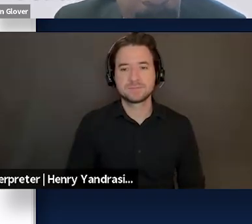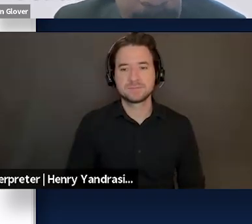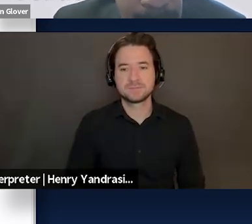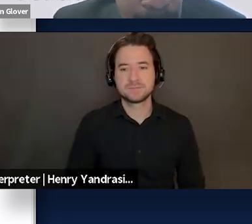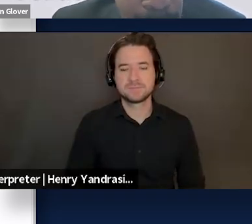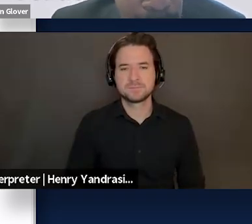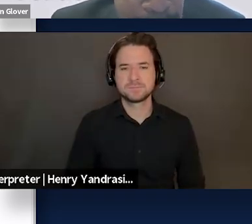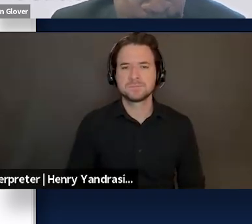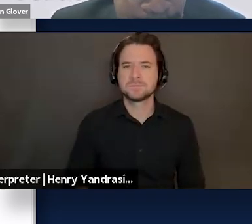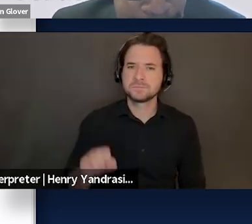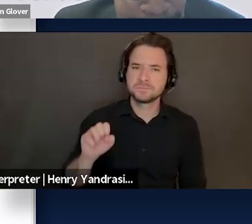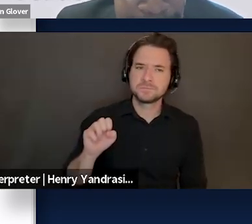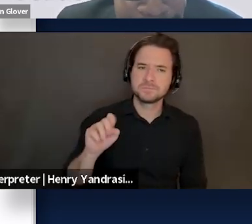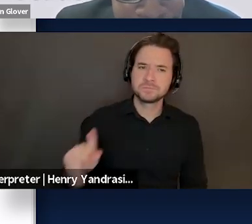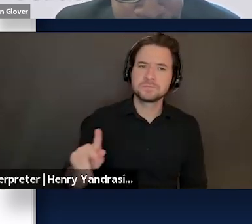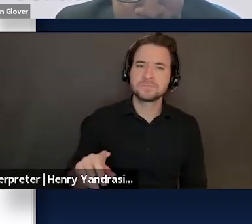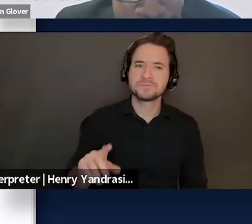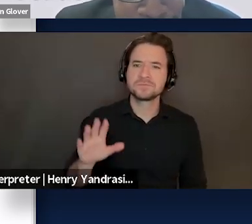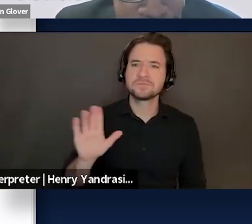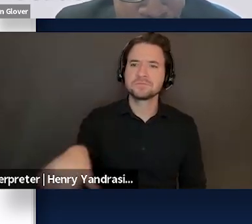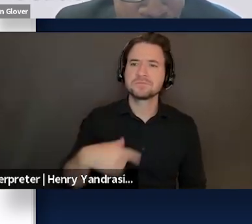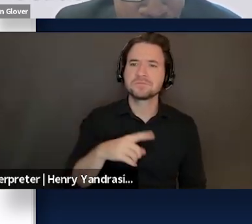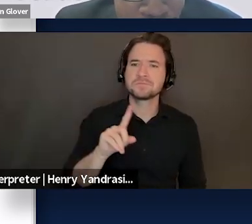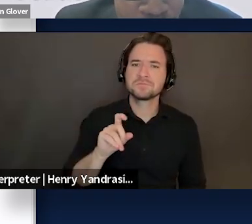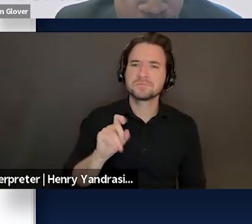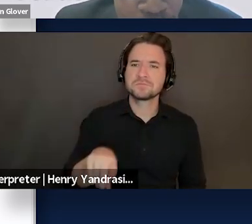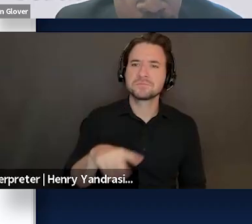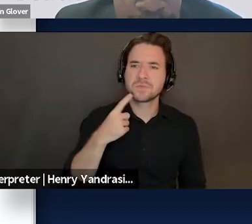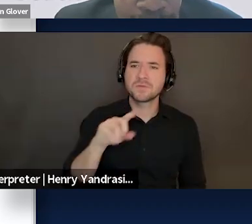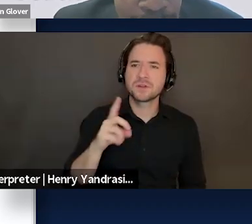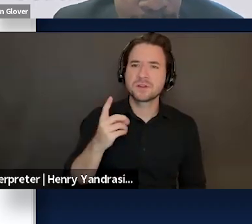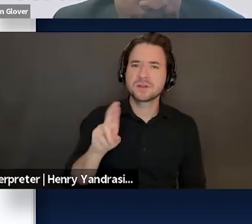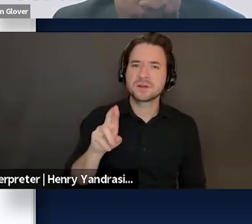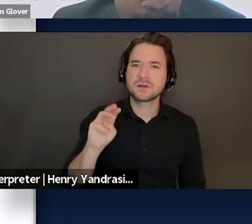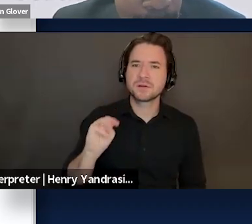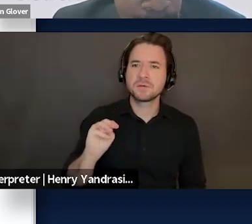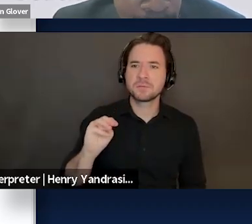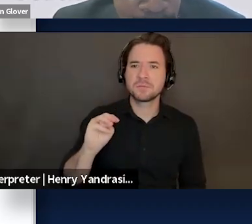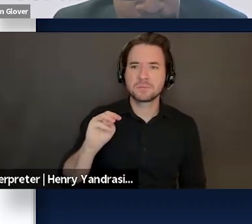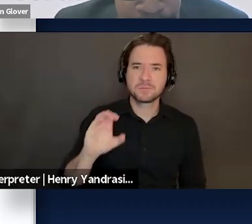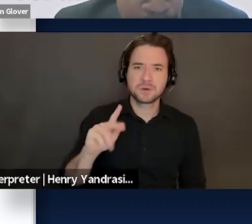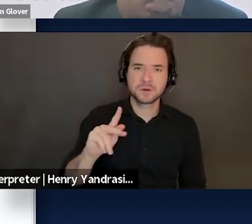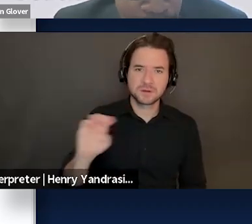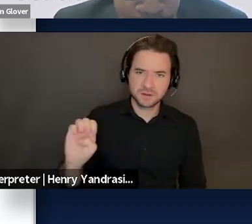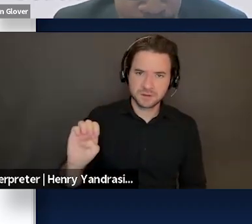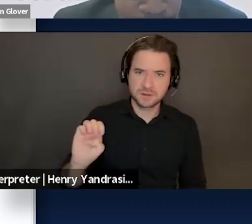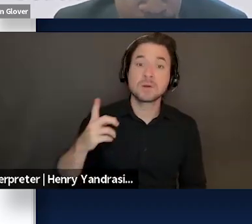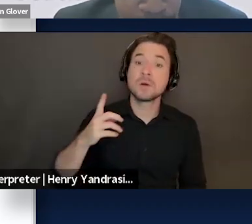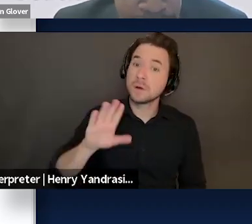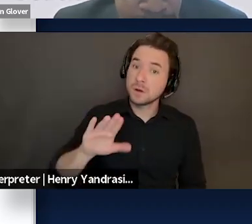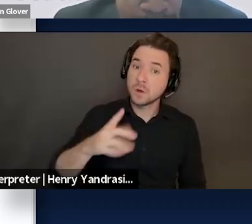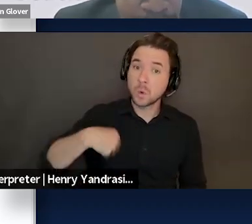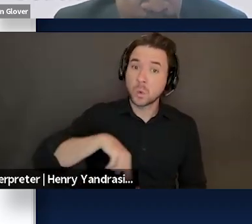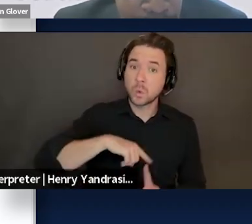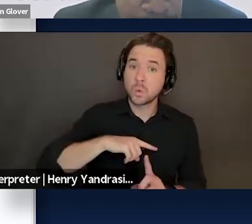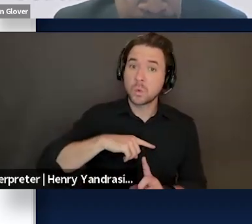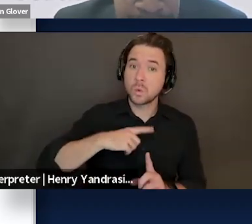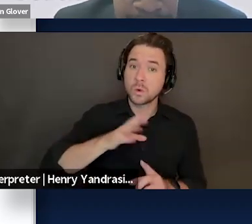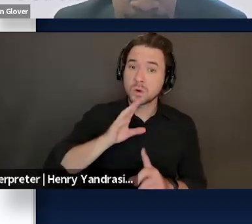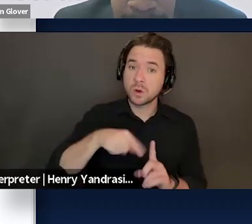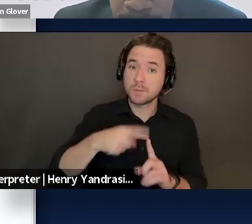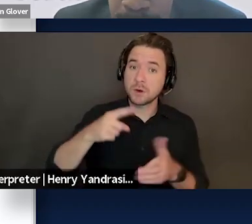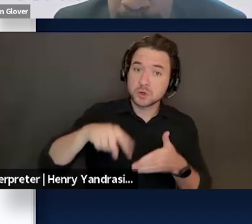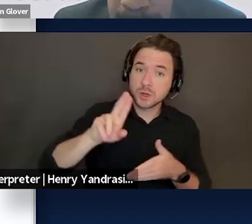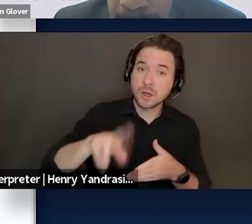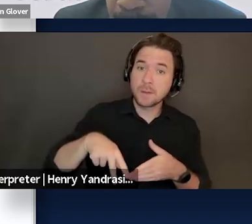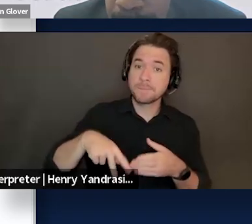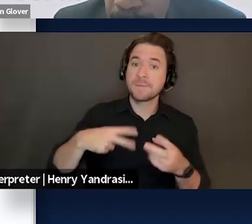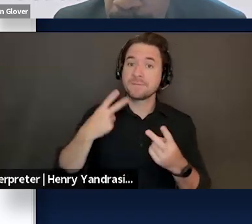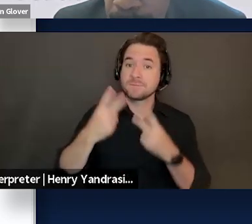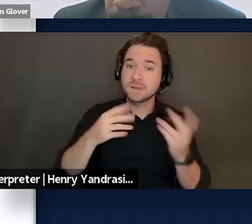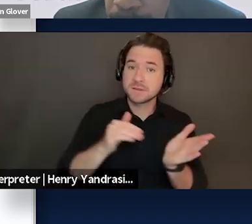We're gonna have a question for Dr. Mcgee. When we talk about… a checkup, visiting a doctor, a routine checkup.